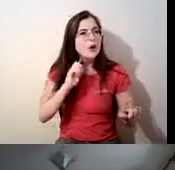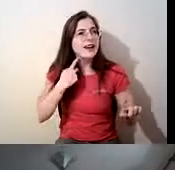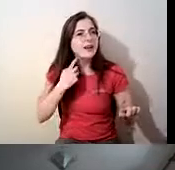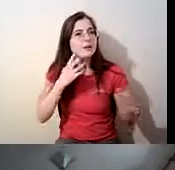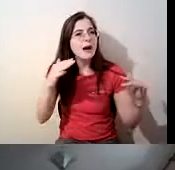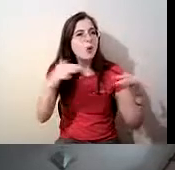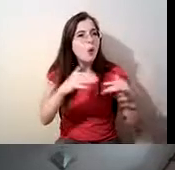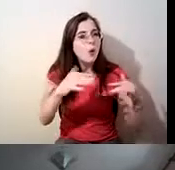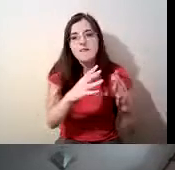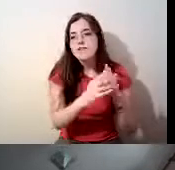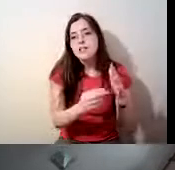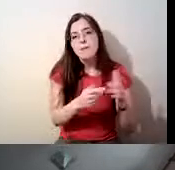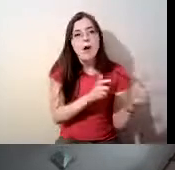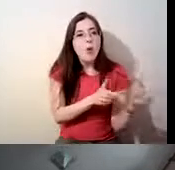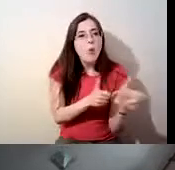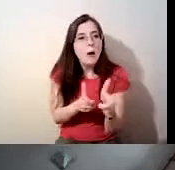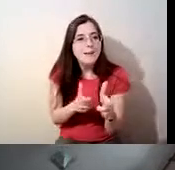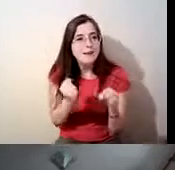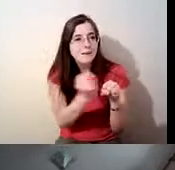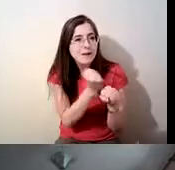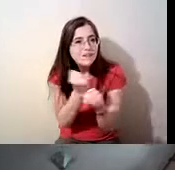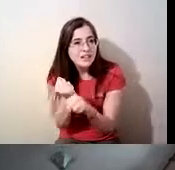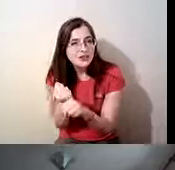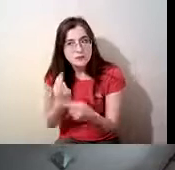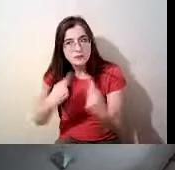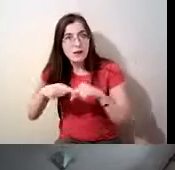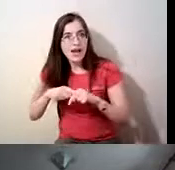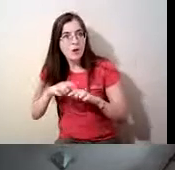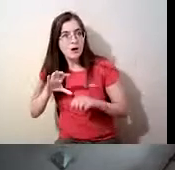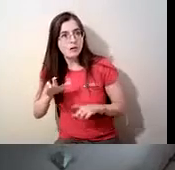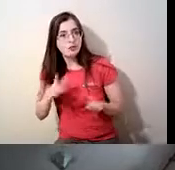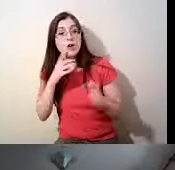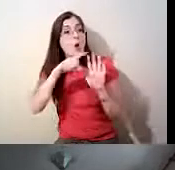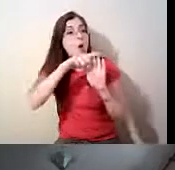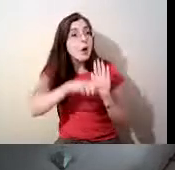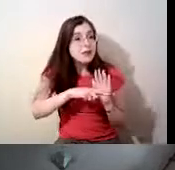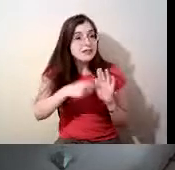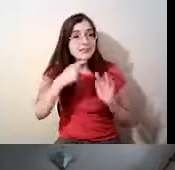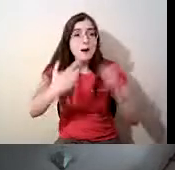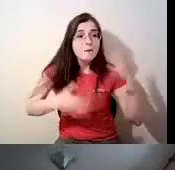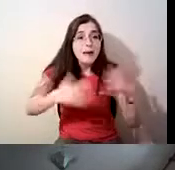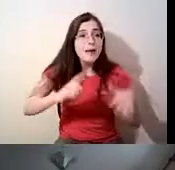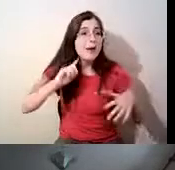manufacturing by our countries due to policies that maim and kill in places like palestine